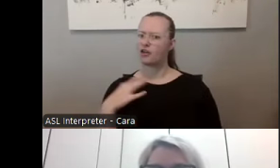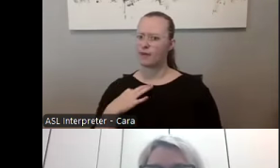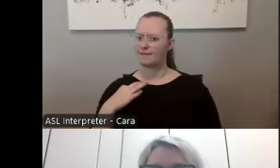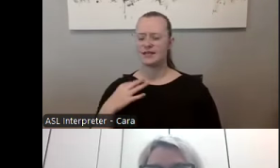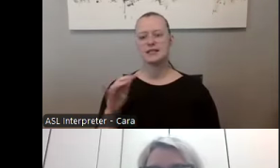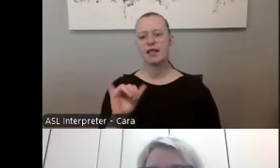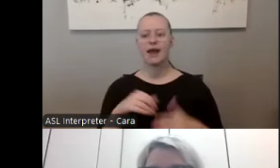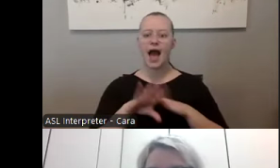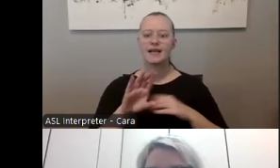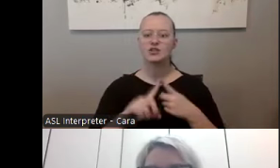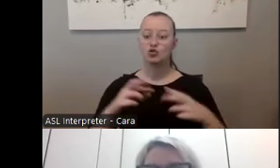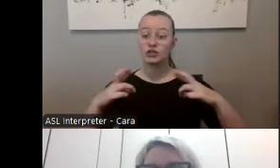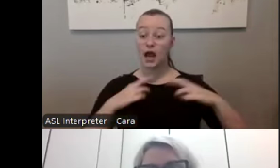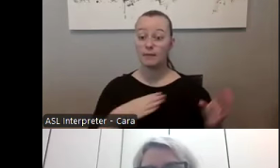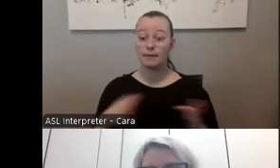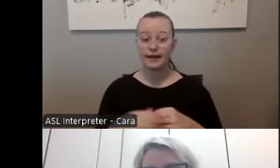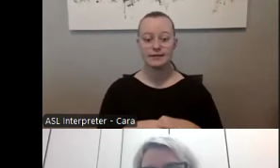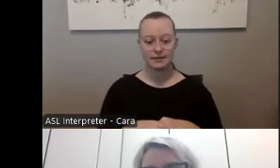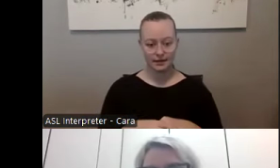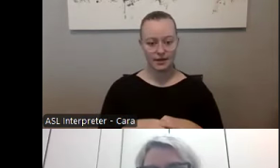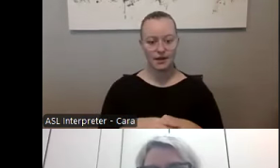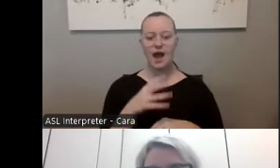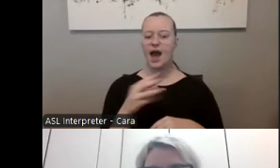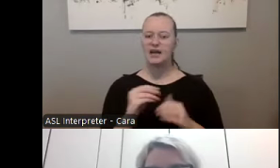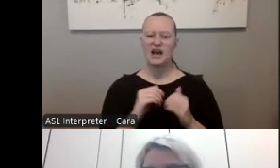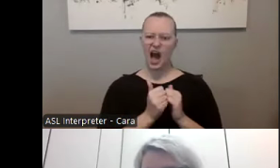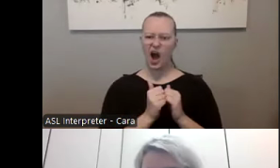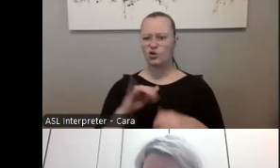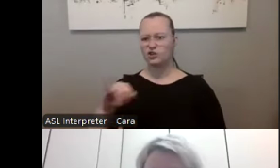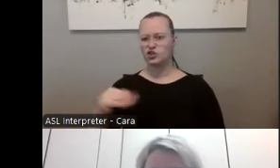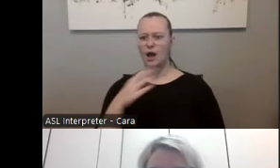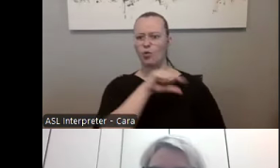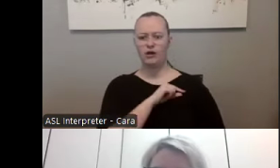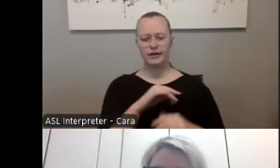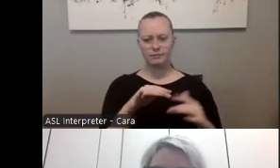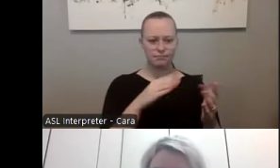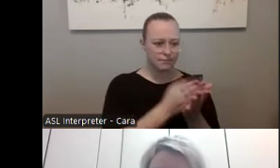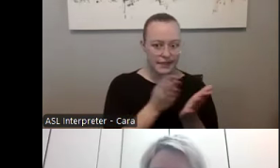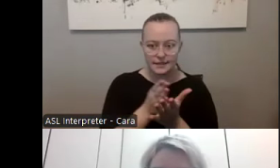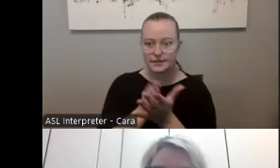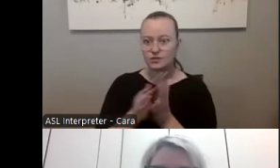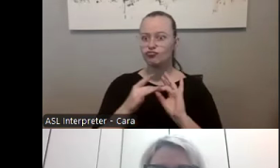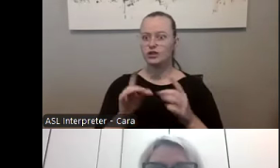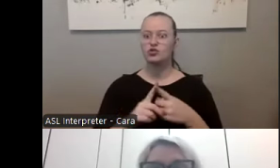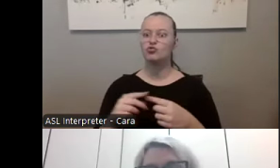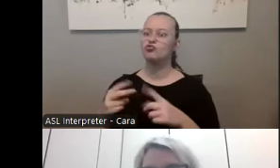retirement plans and paid leave and how those job quality components connect to worker recruitment and retention.